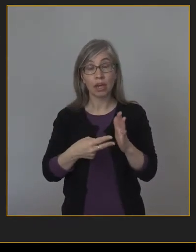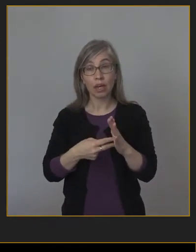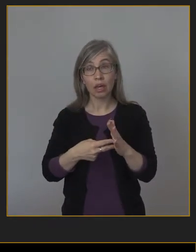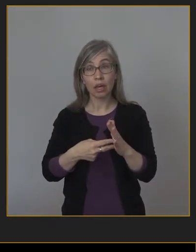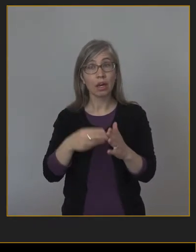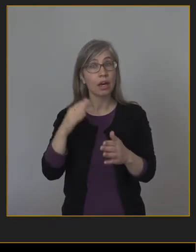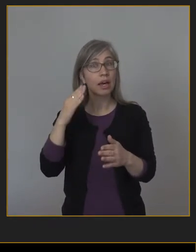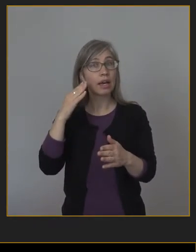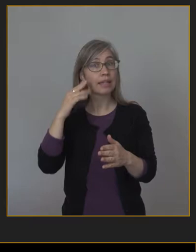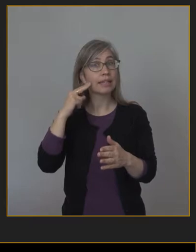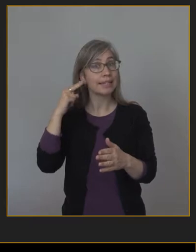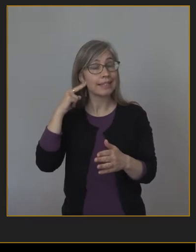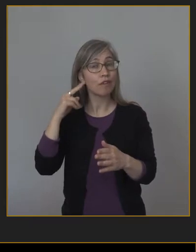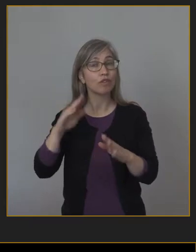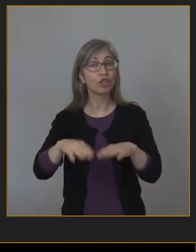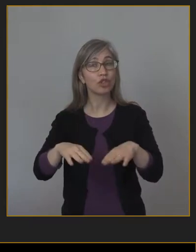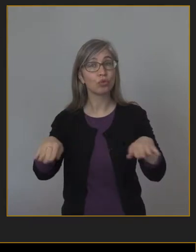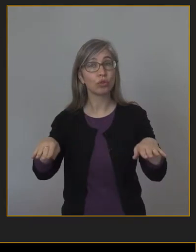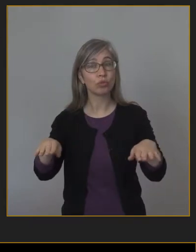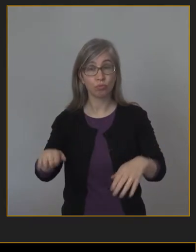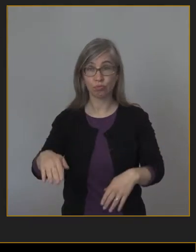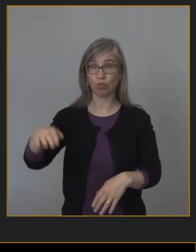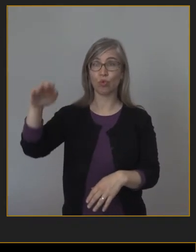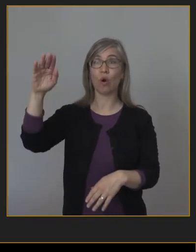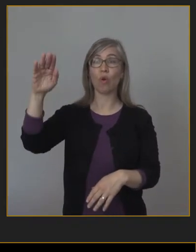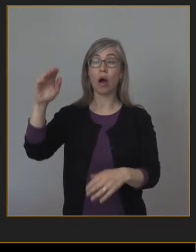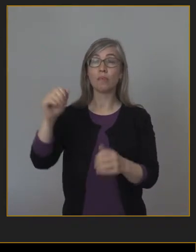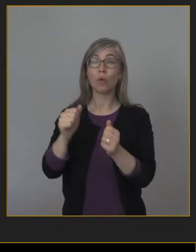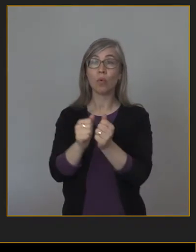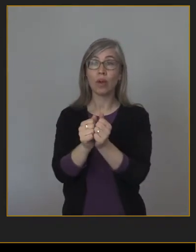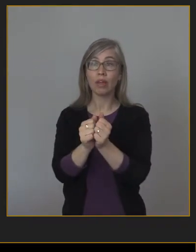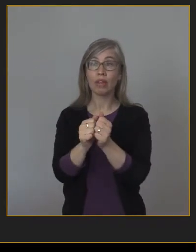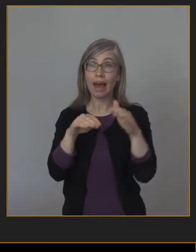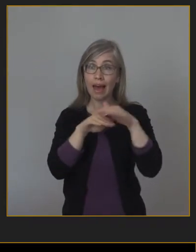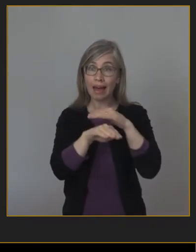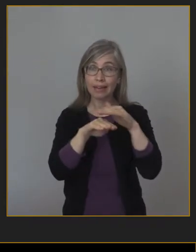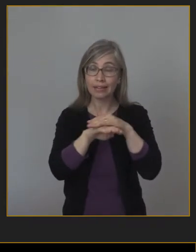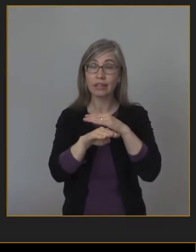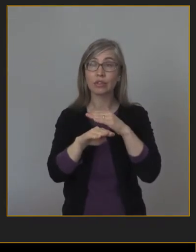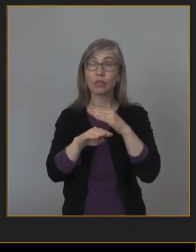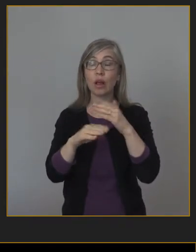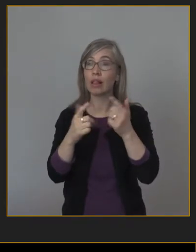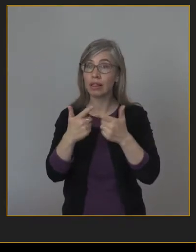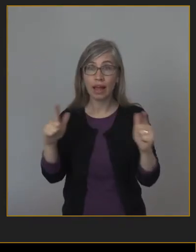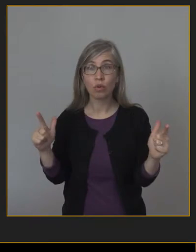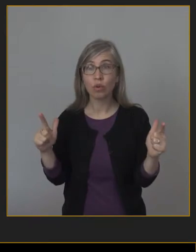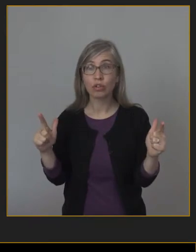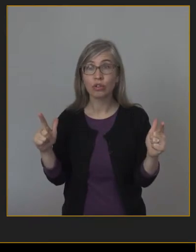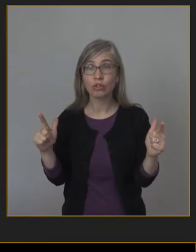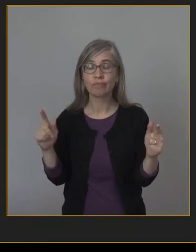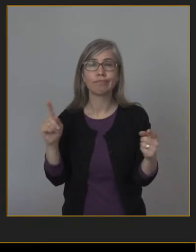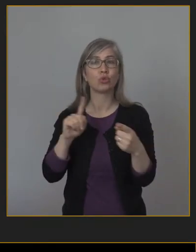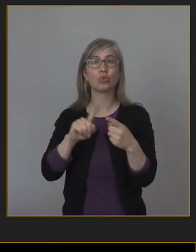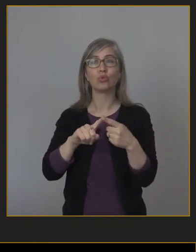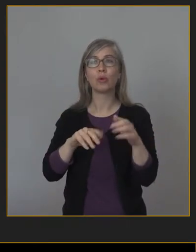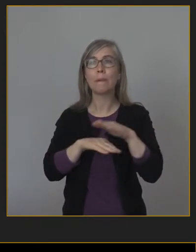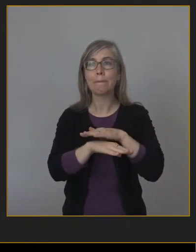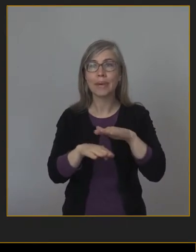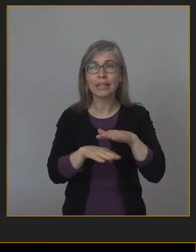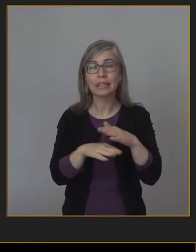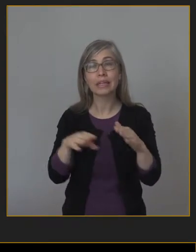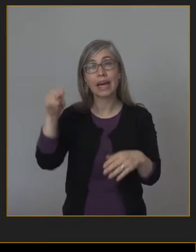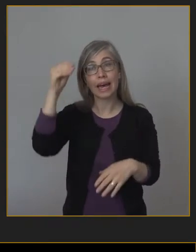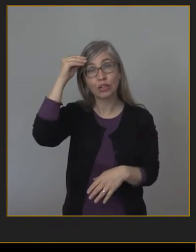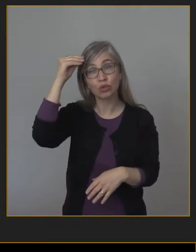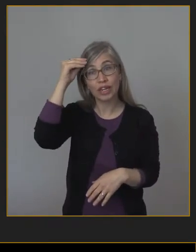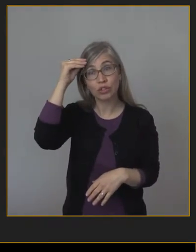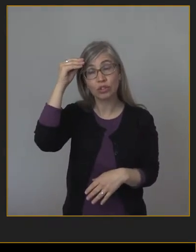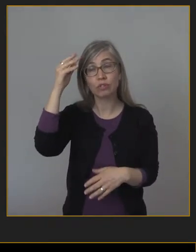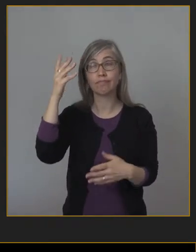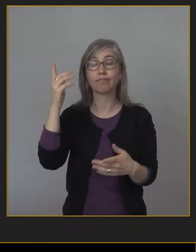Because of these schools, deaf children, therefore, have access to language, to basic education...